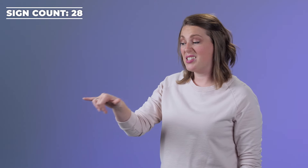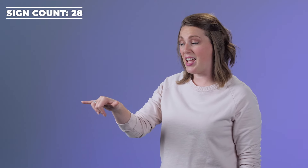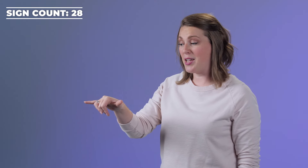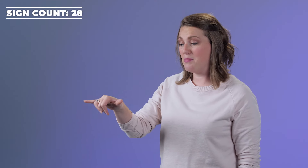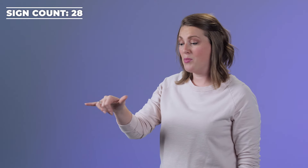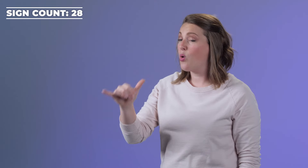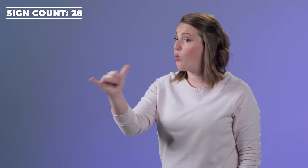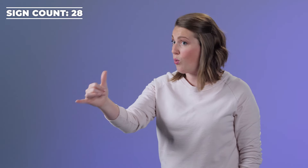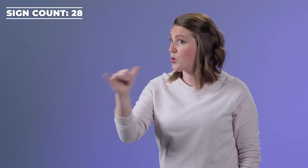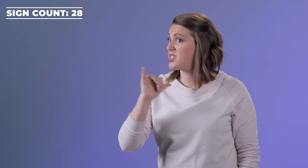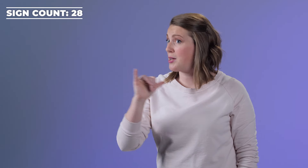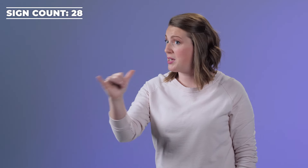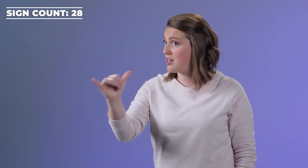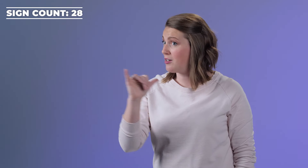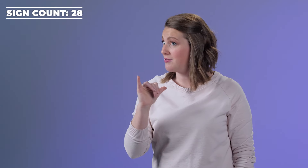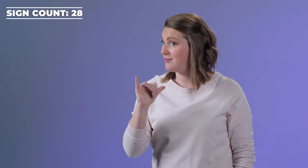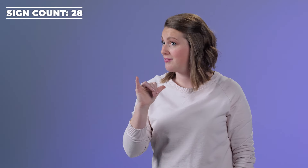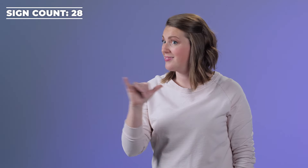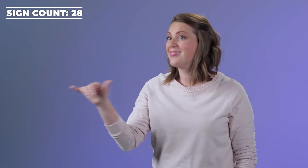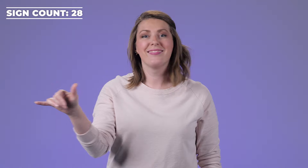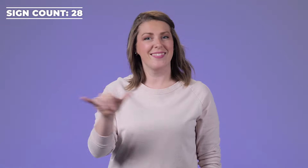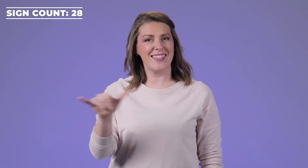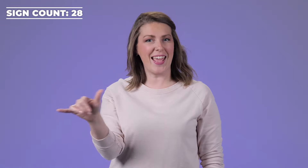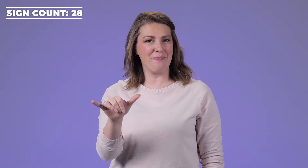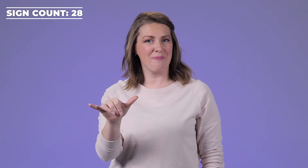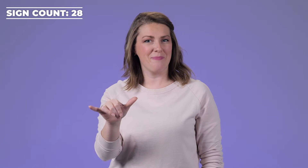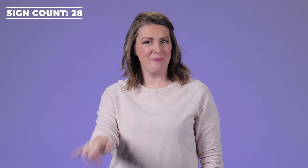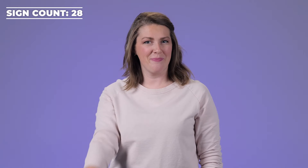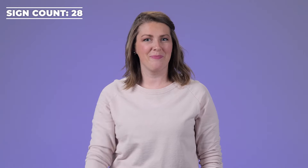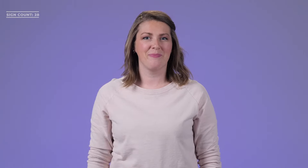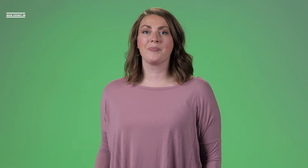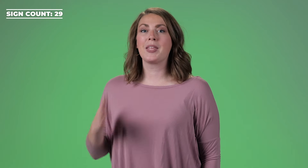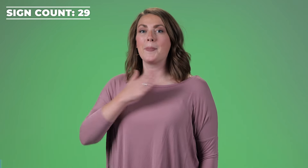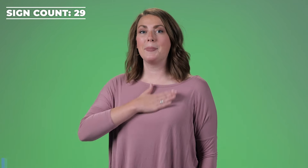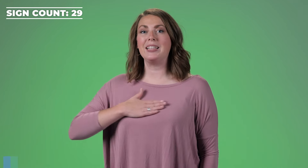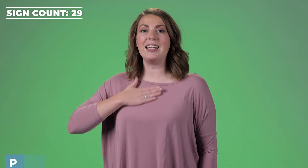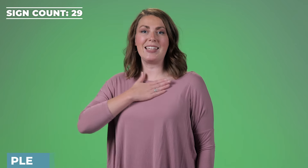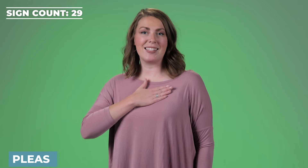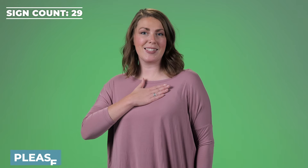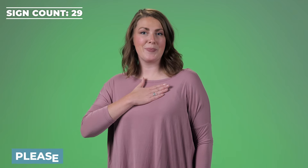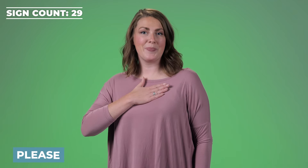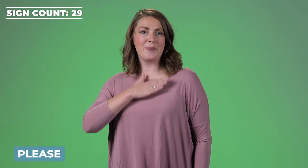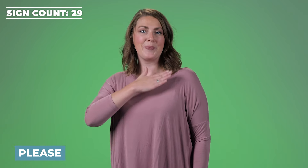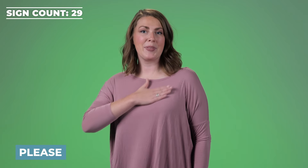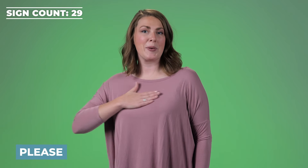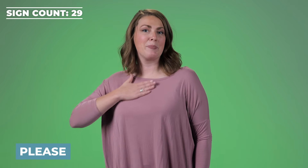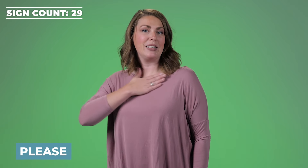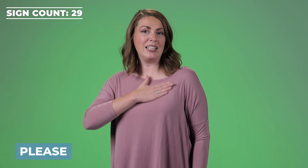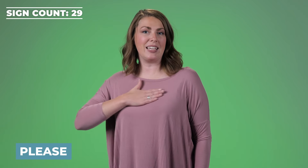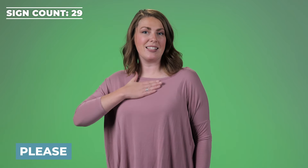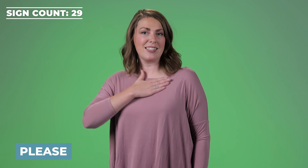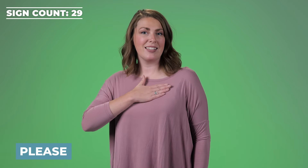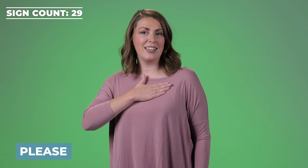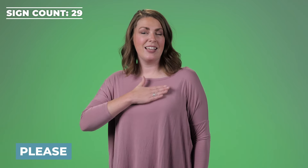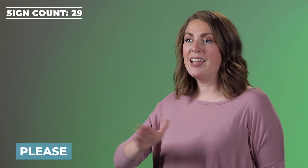Same or same Here. Same. Please, please.